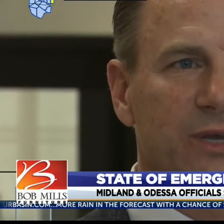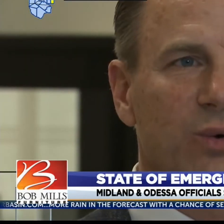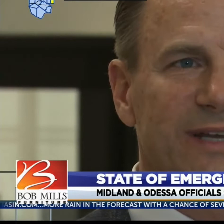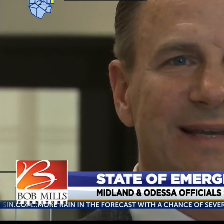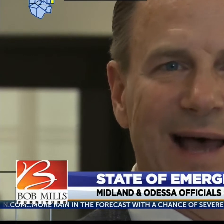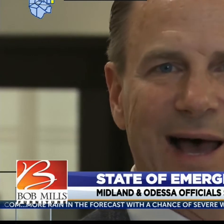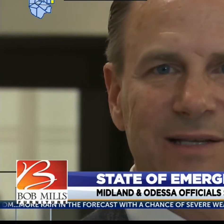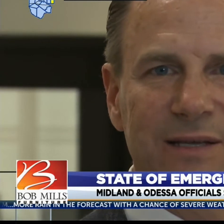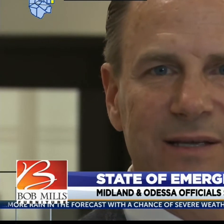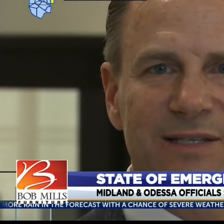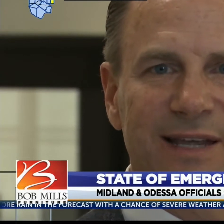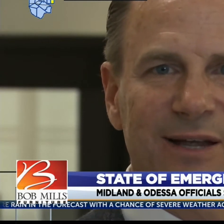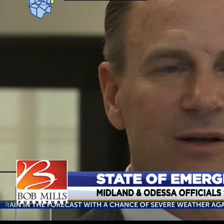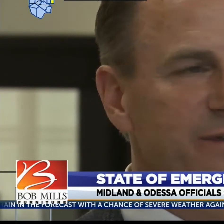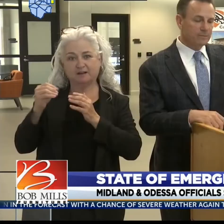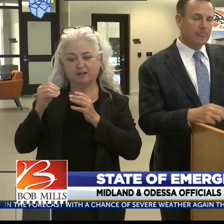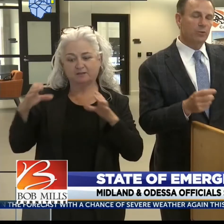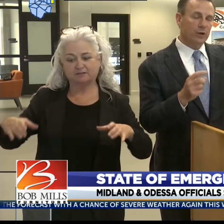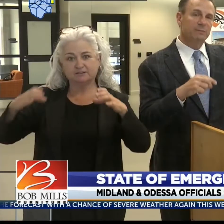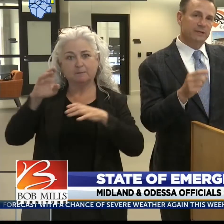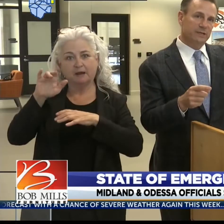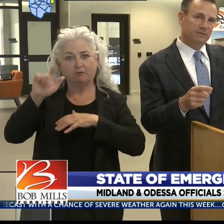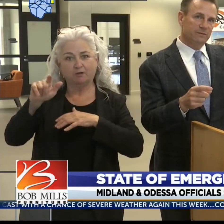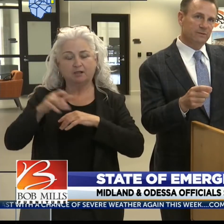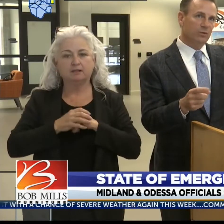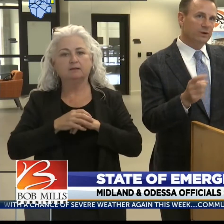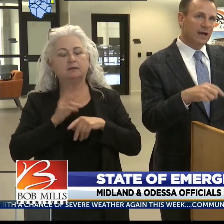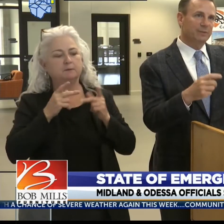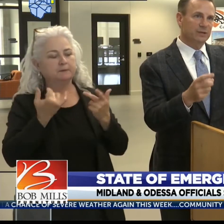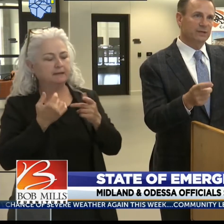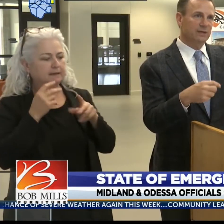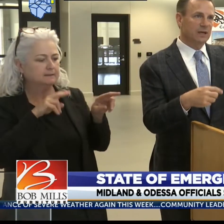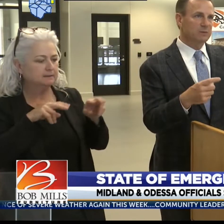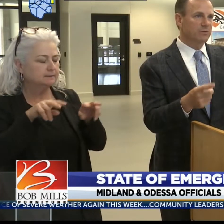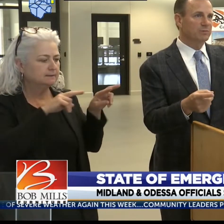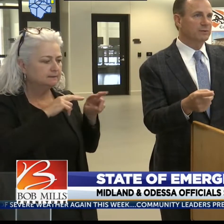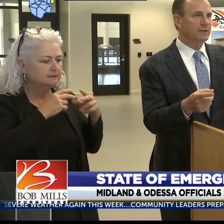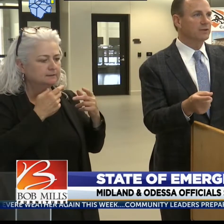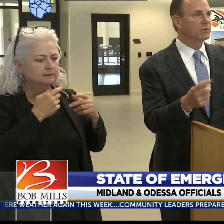DECLARE OF STATE OF EMERGENCY...STATING THAT QUOTE 'A PERSON WHO PARTICIPARES IN,